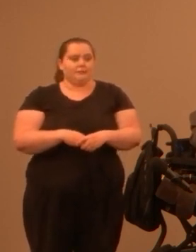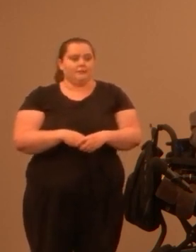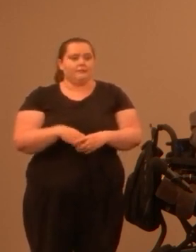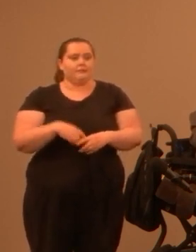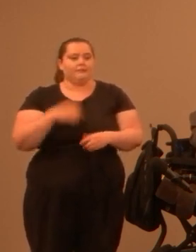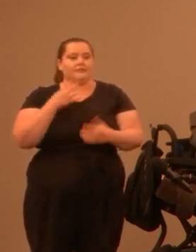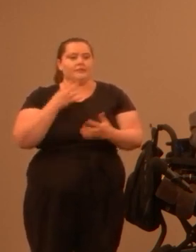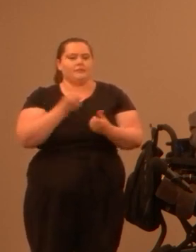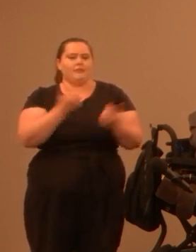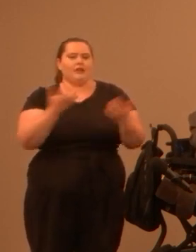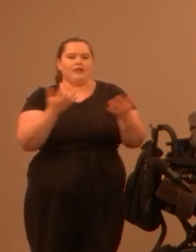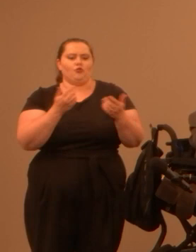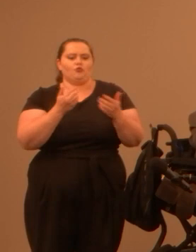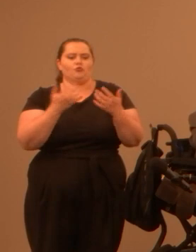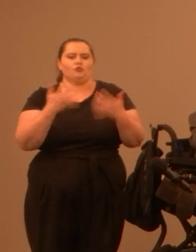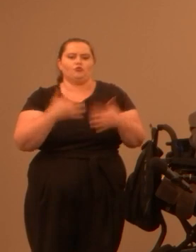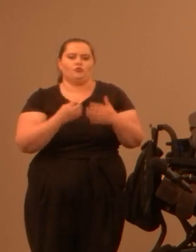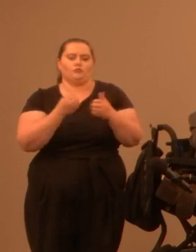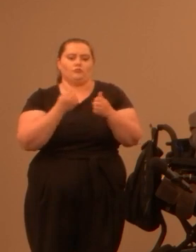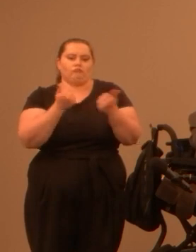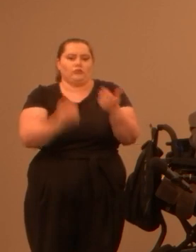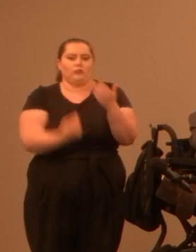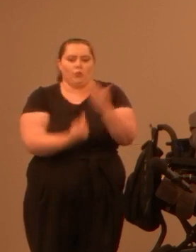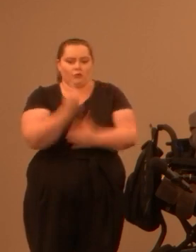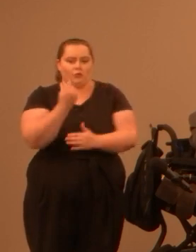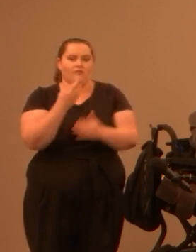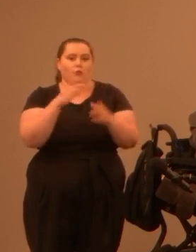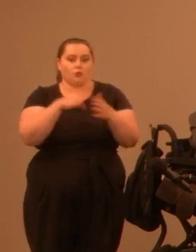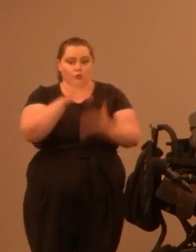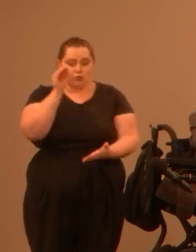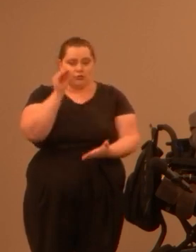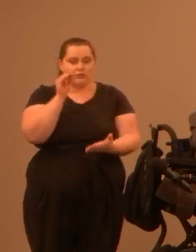for students. We asked Gian Wild why she did accessibility one day